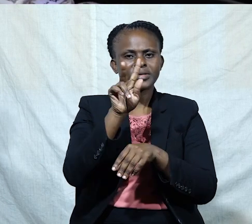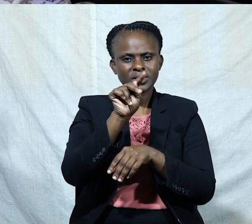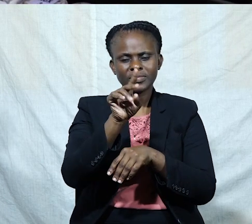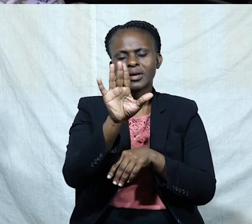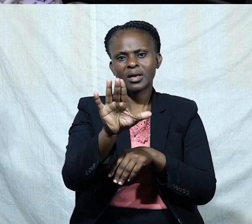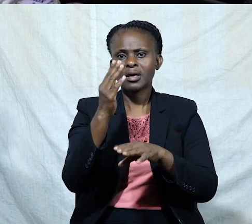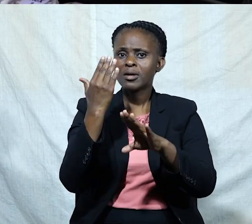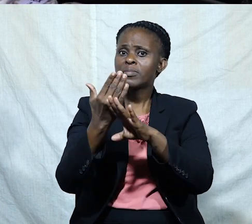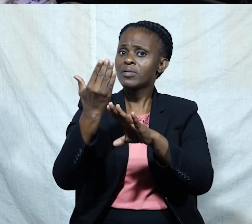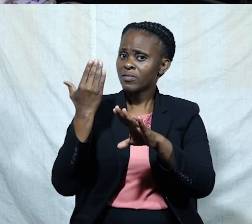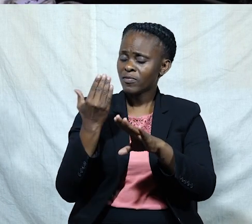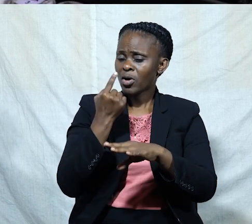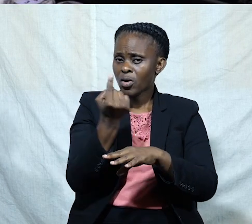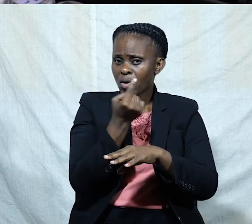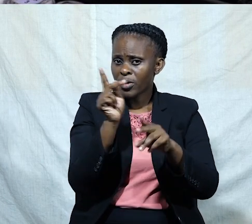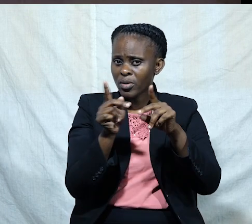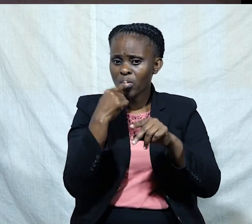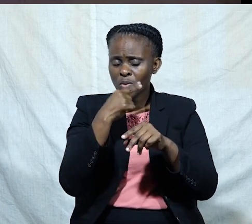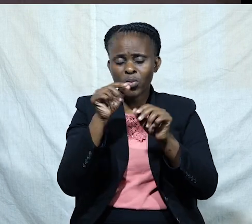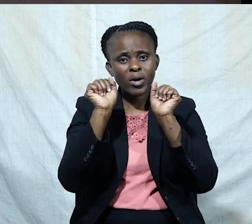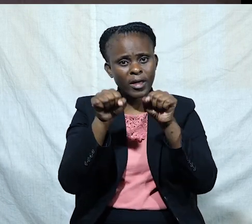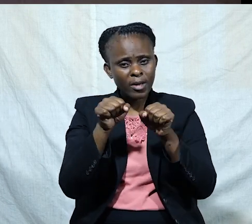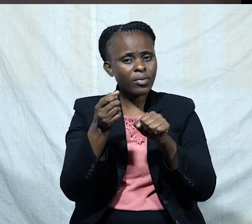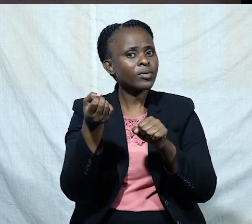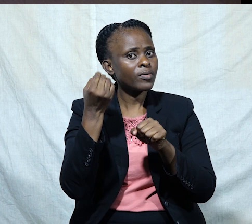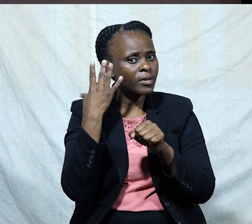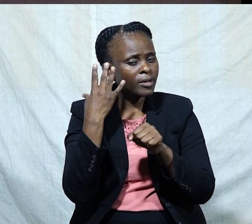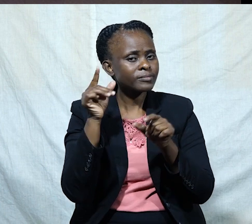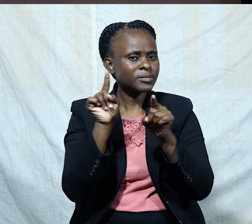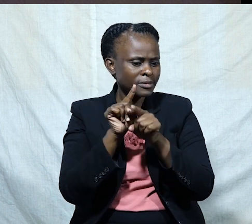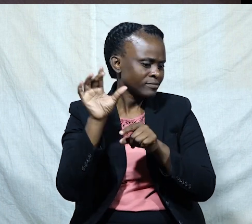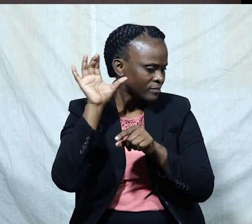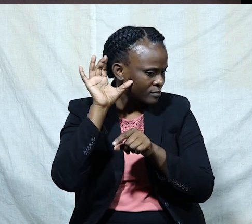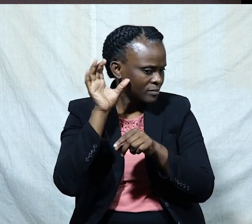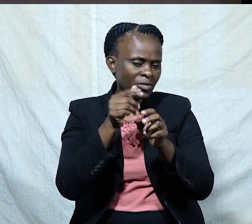Previously, only those that were able to listen and hear were able to follow the proceedings.